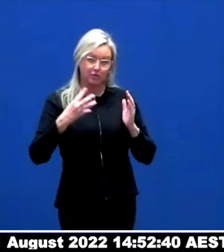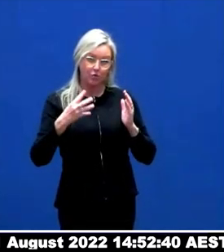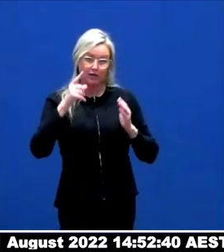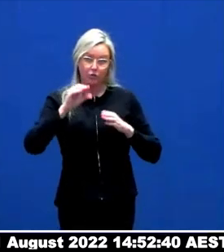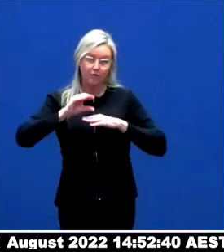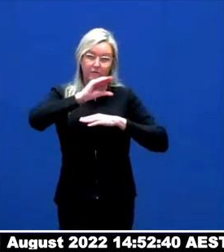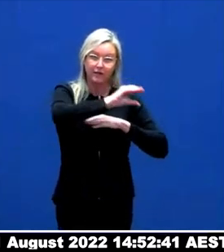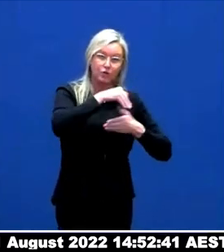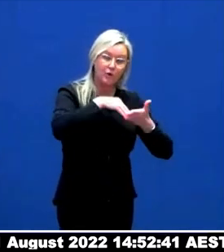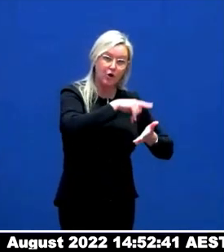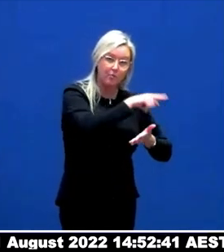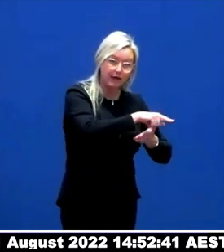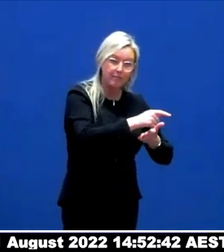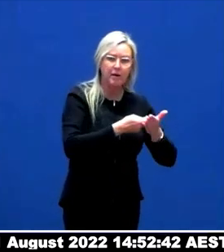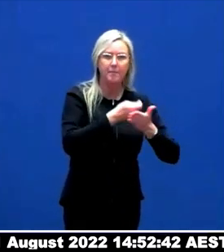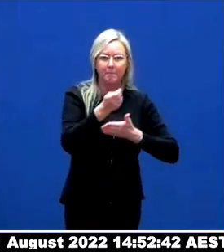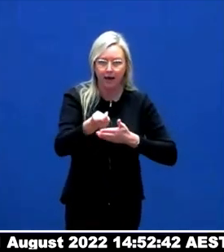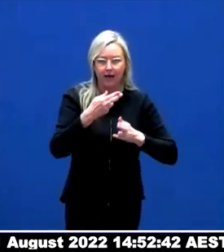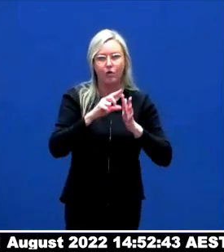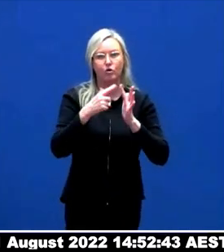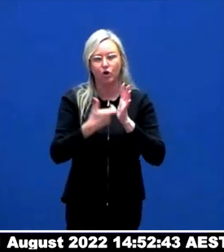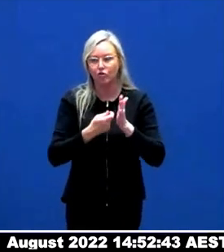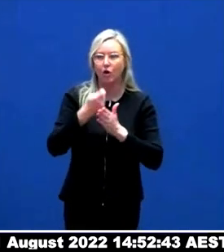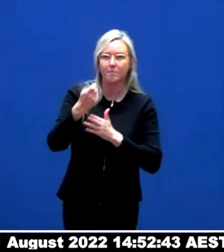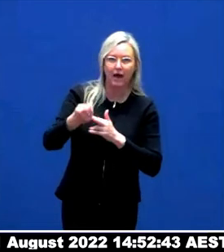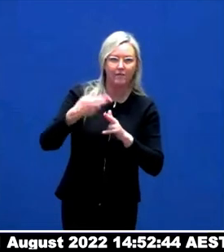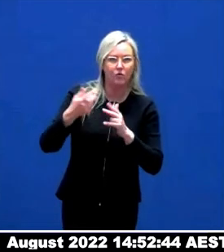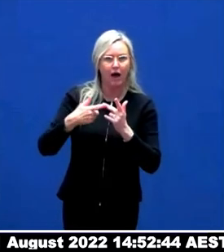I'll have to take that on notice. I thought you might. Thank you very much for that.